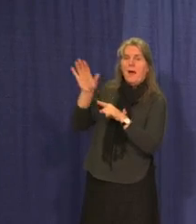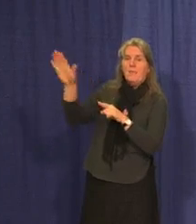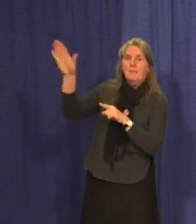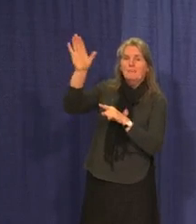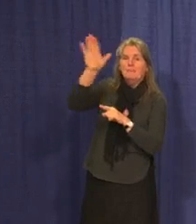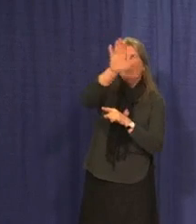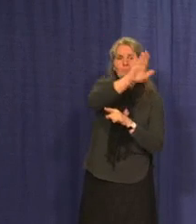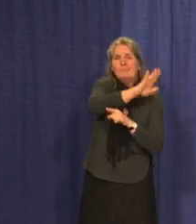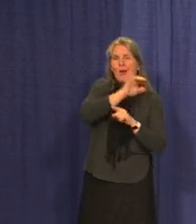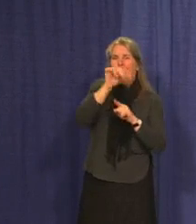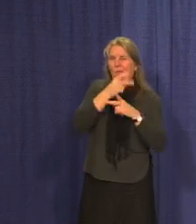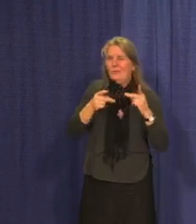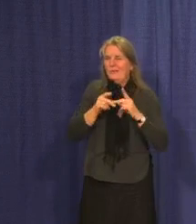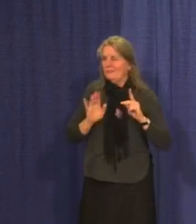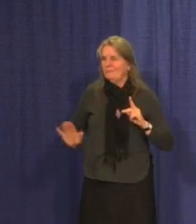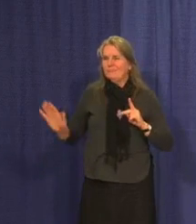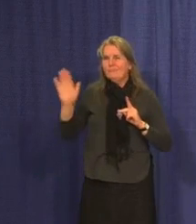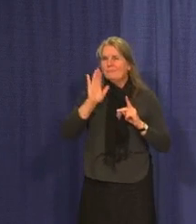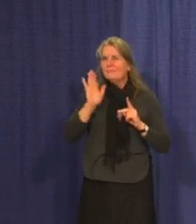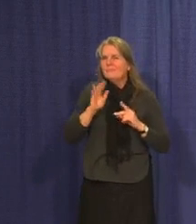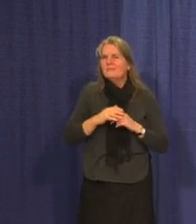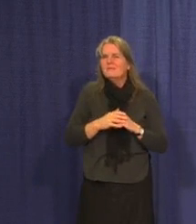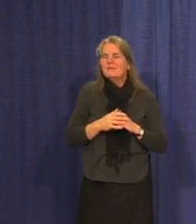take lessons wherever we can from whatever we see in other